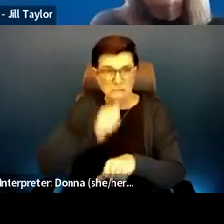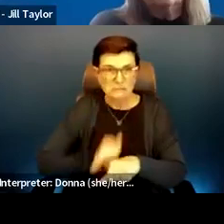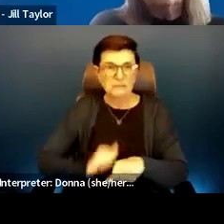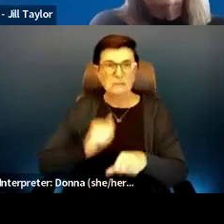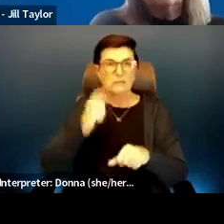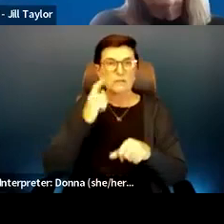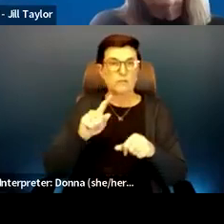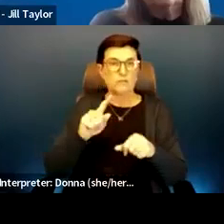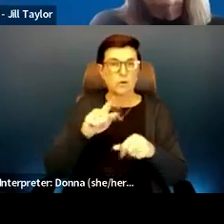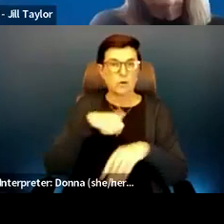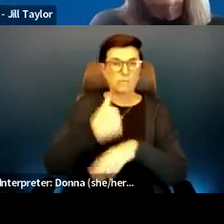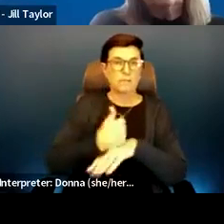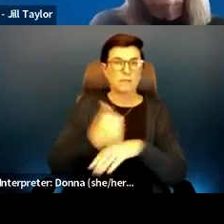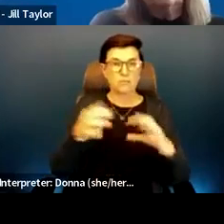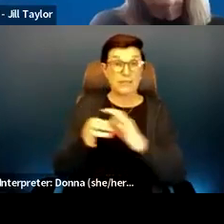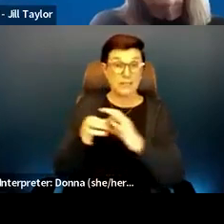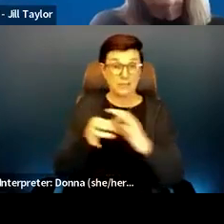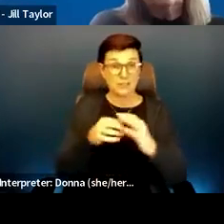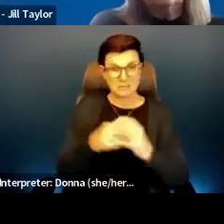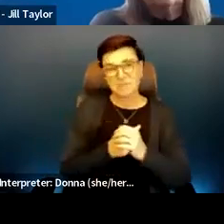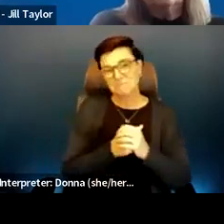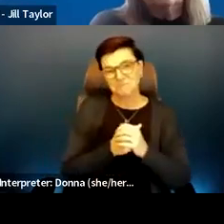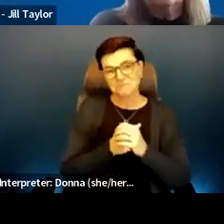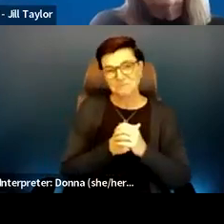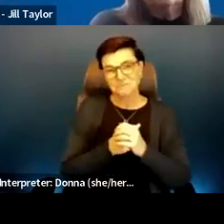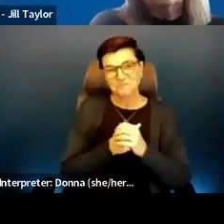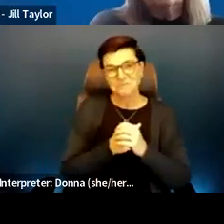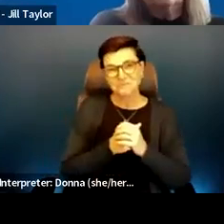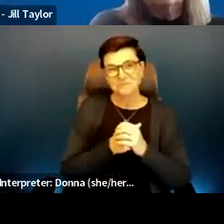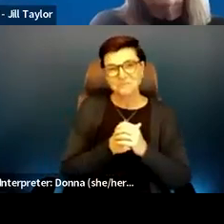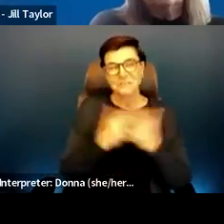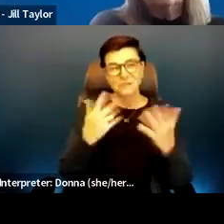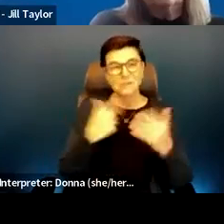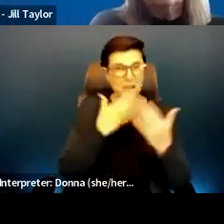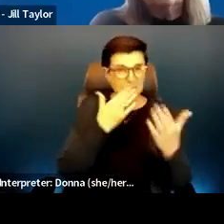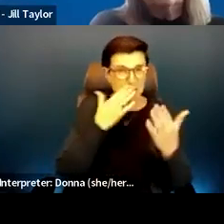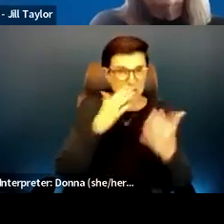So anyway, I appreciate it, and I think we have a long ways to go.